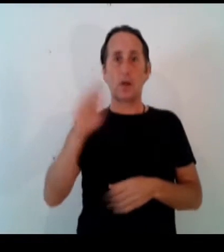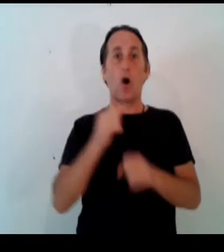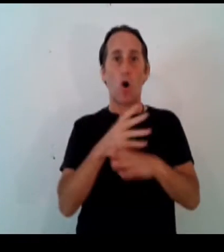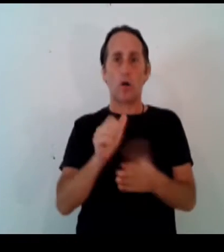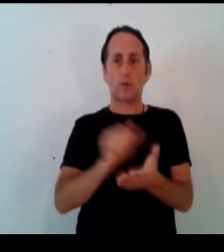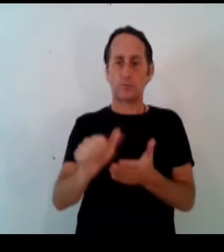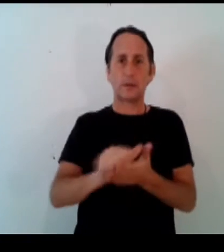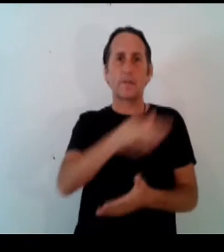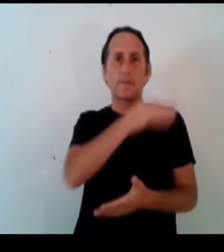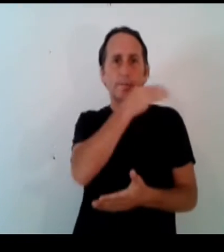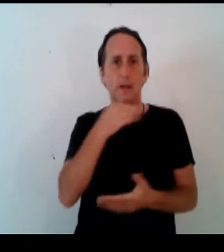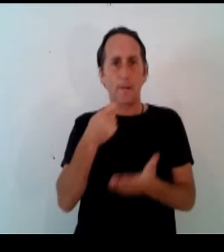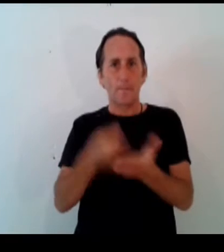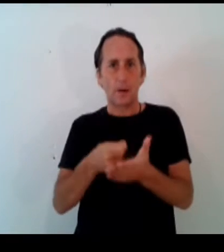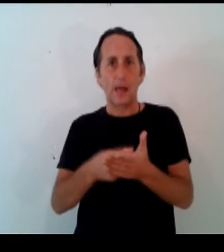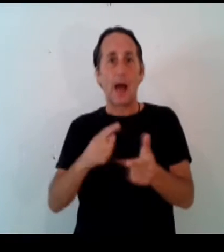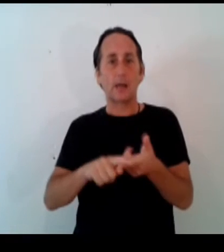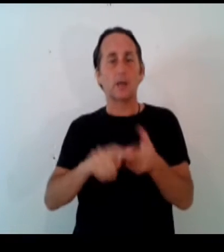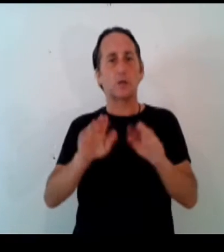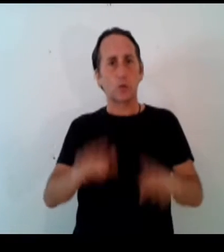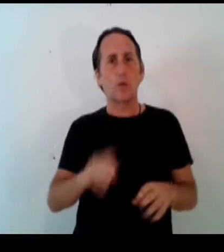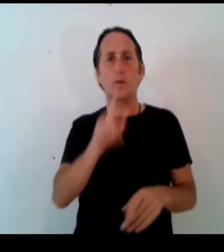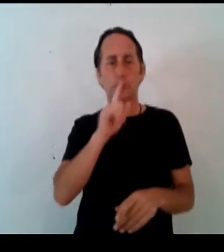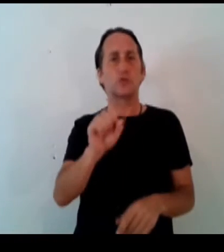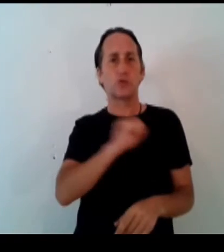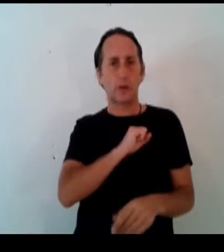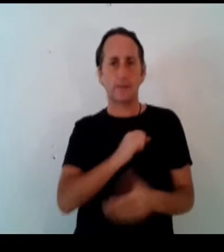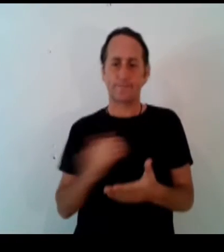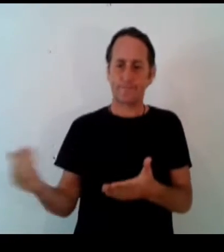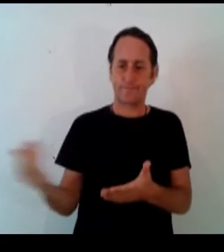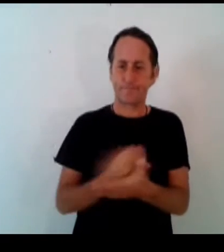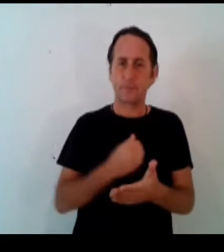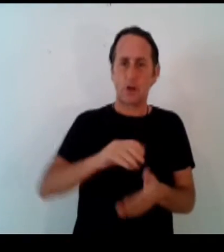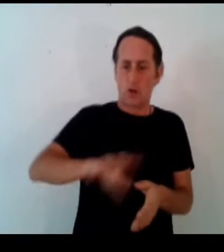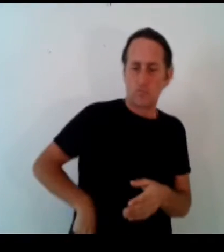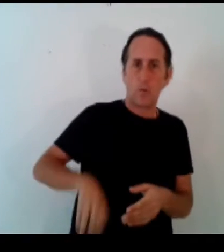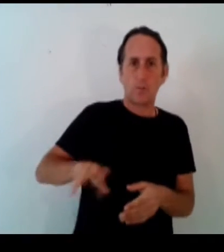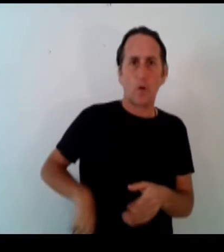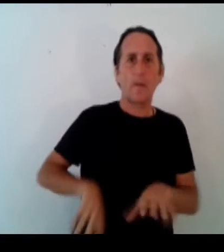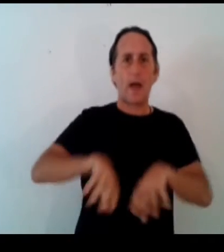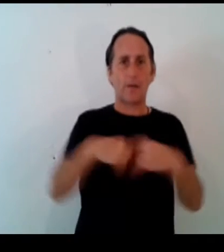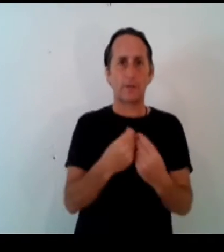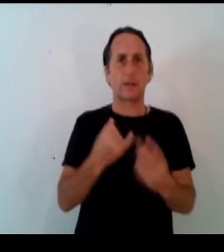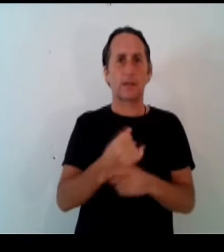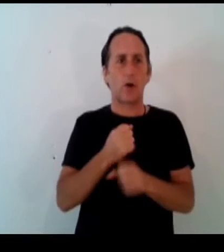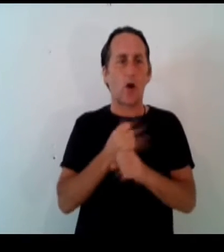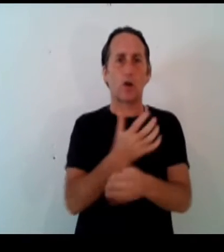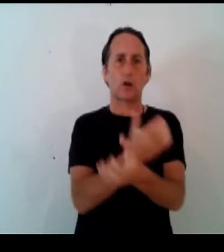They are slowly but surely stealing anything of real value from all the countries.